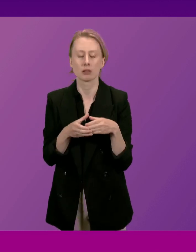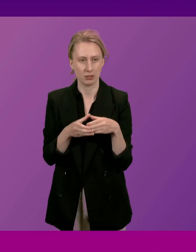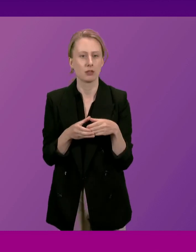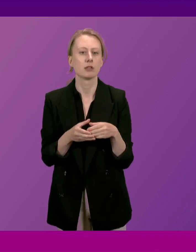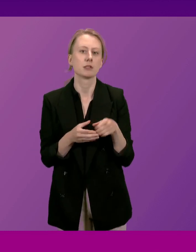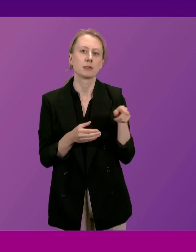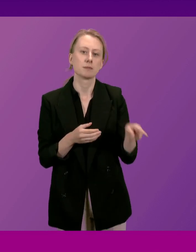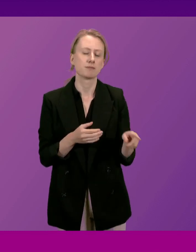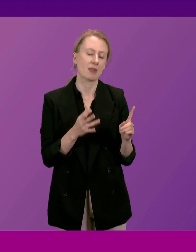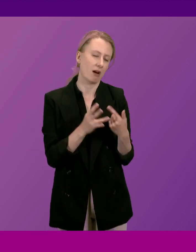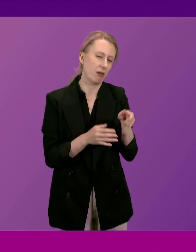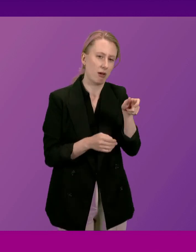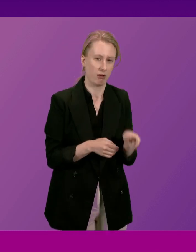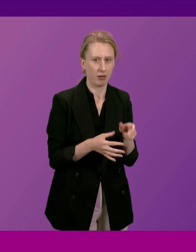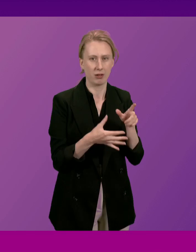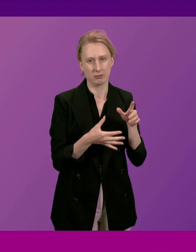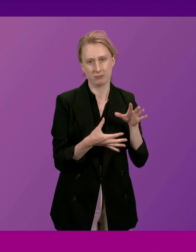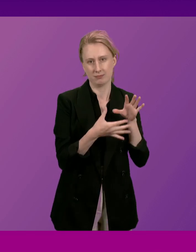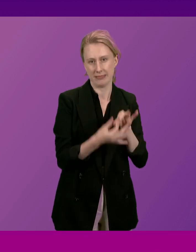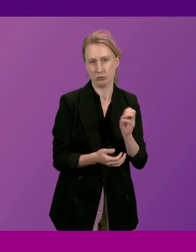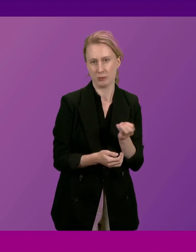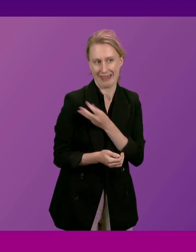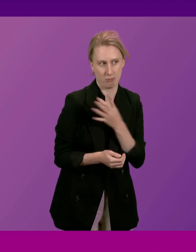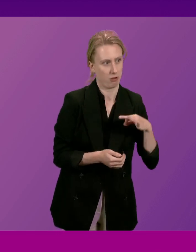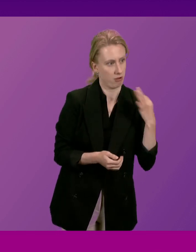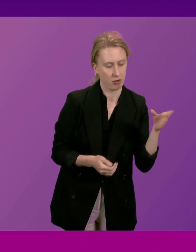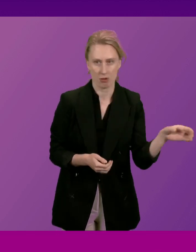of the Scottish Labour Party. Colleagues from all parties were there, and I welcome that engagement